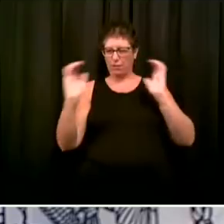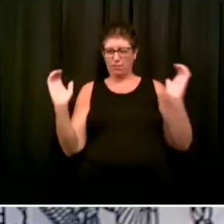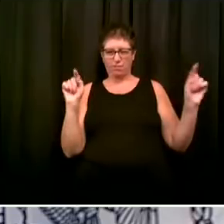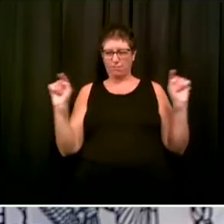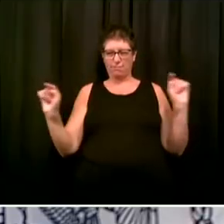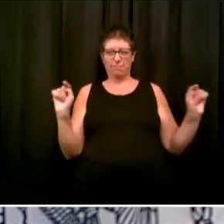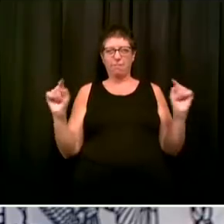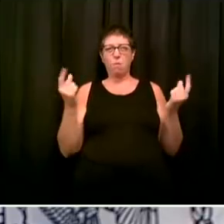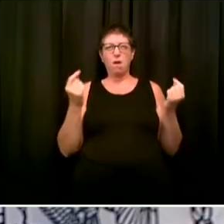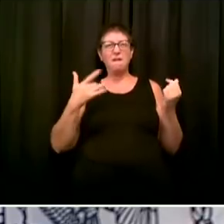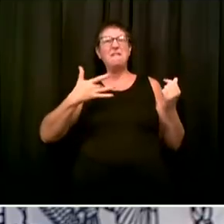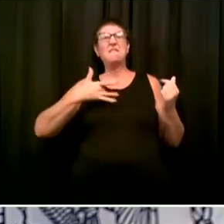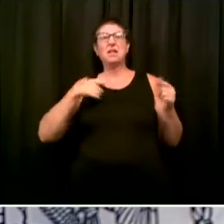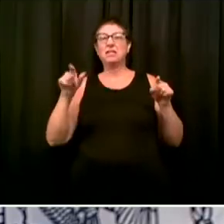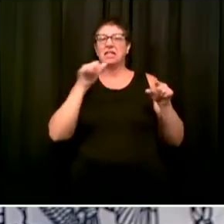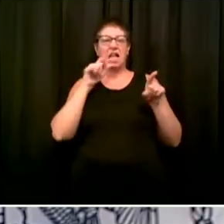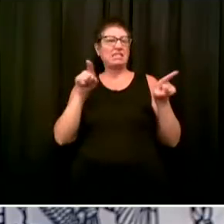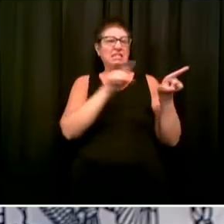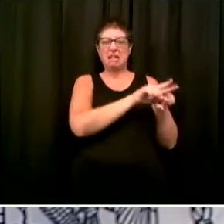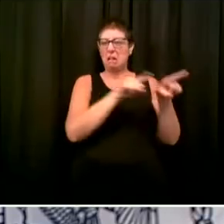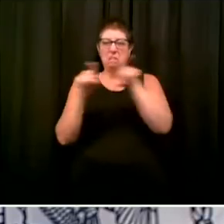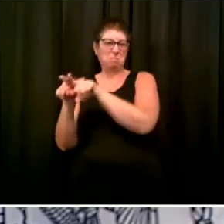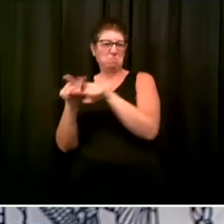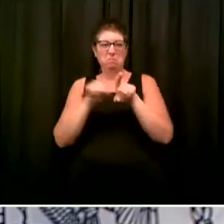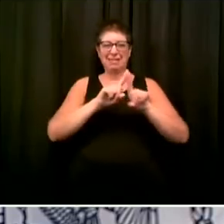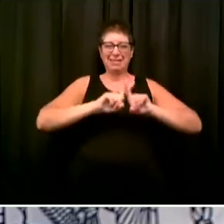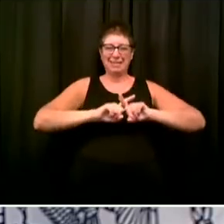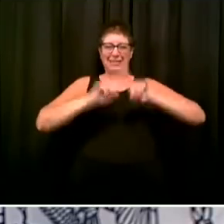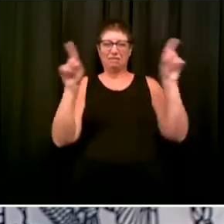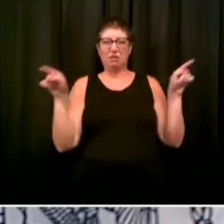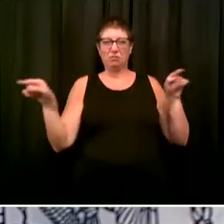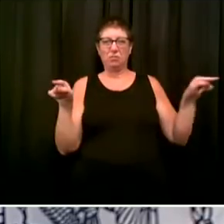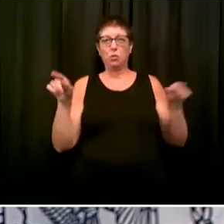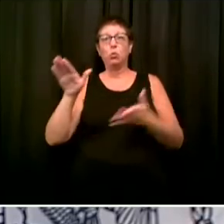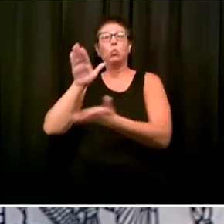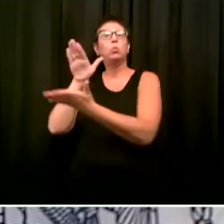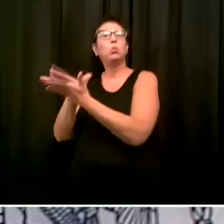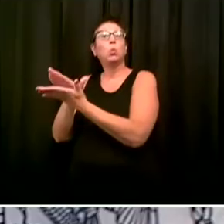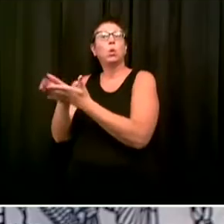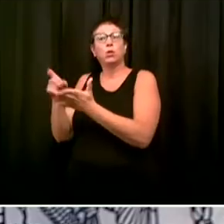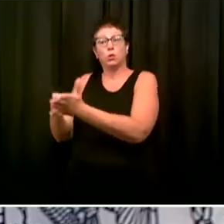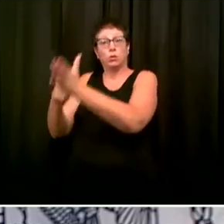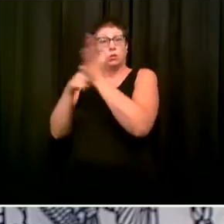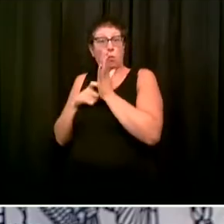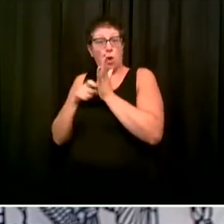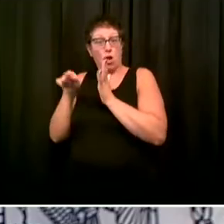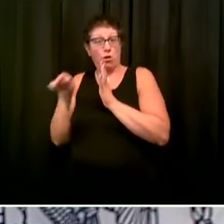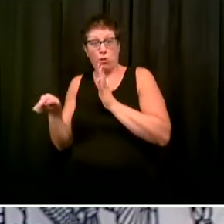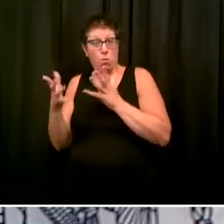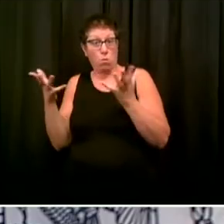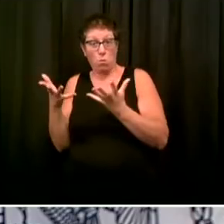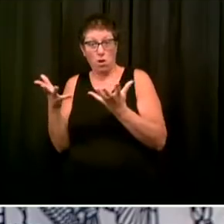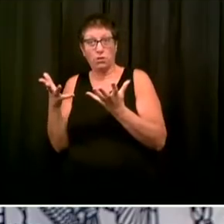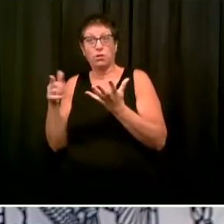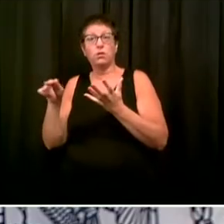I DON'T THINK THERE IS A